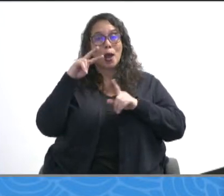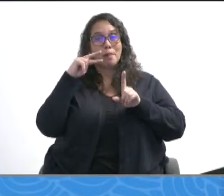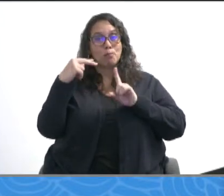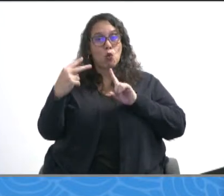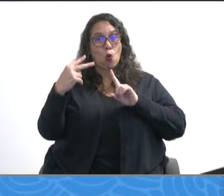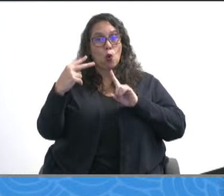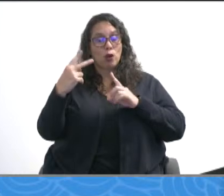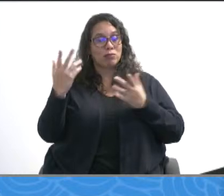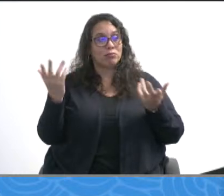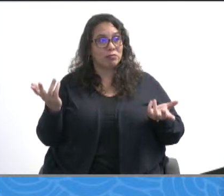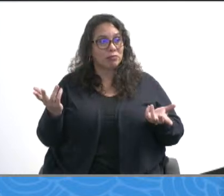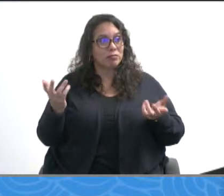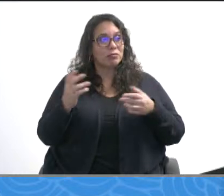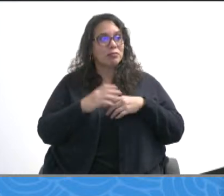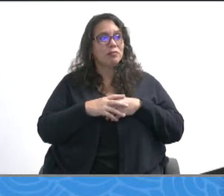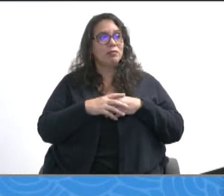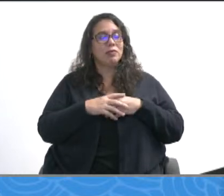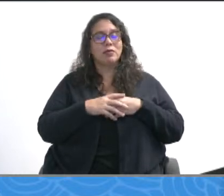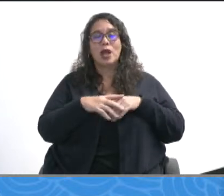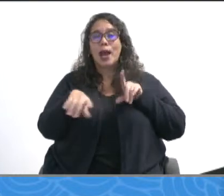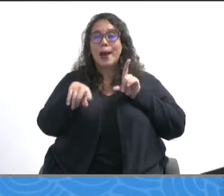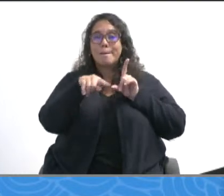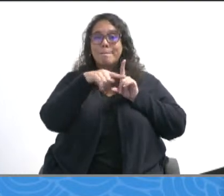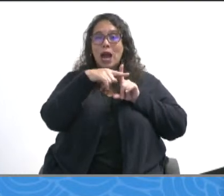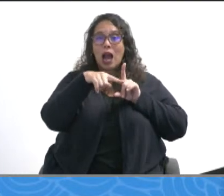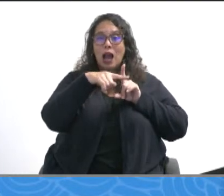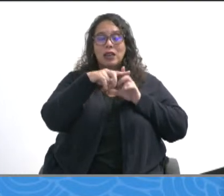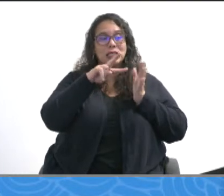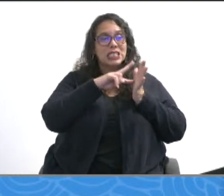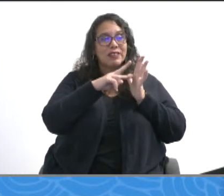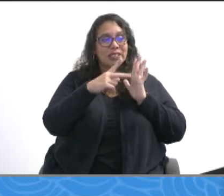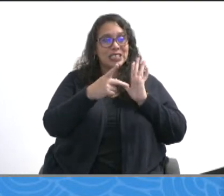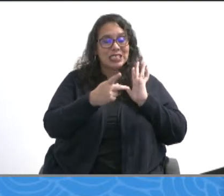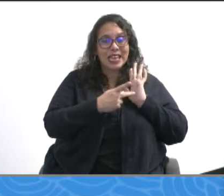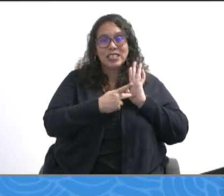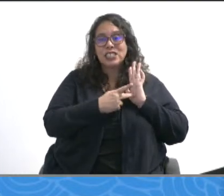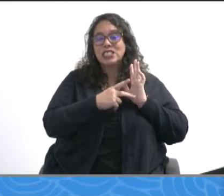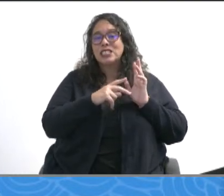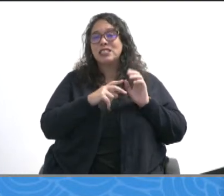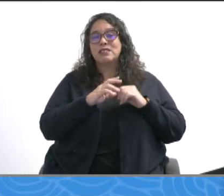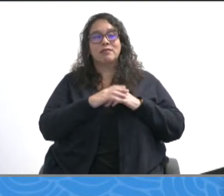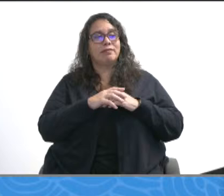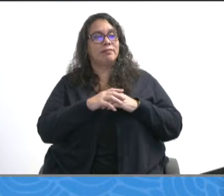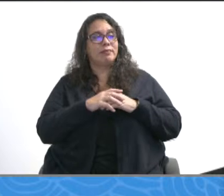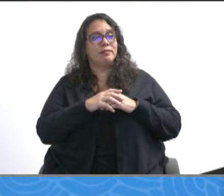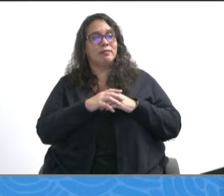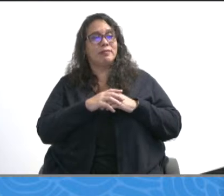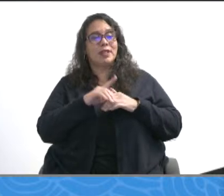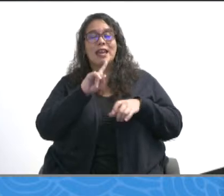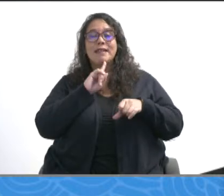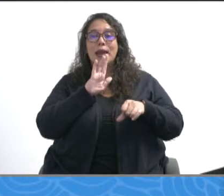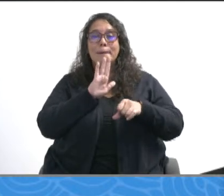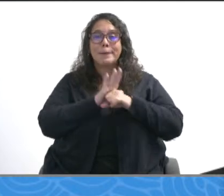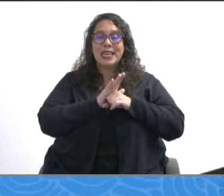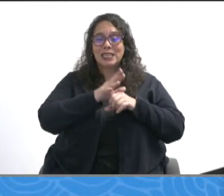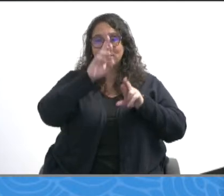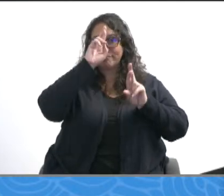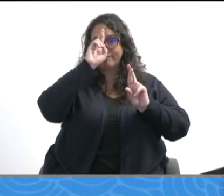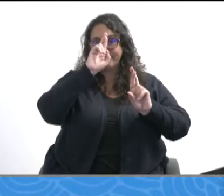we're assuming positive intentions of those around us and those that are contributing, and there's a commitment of respect for all.